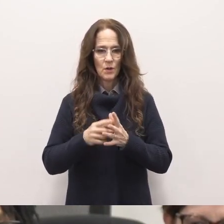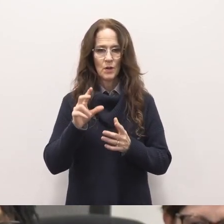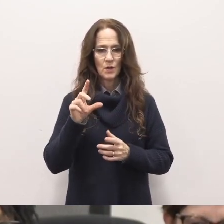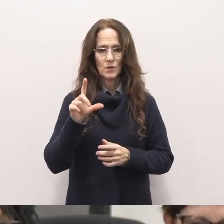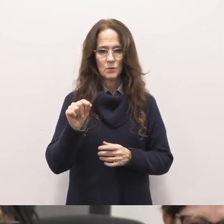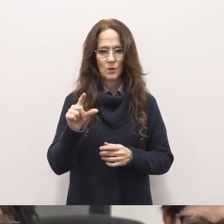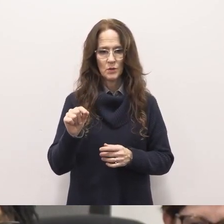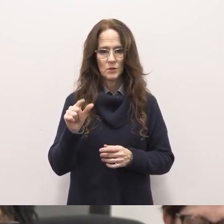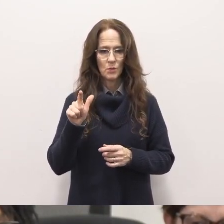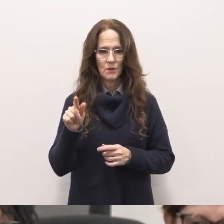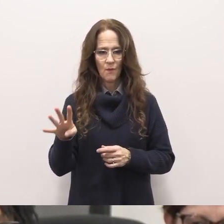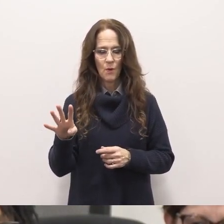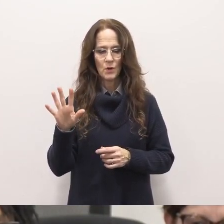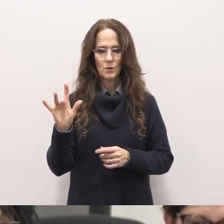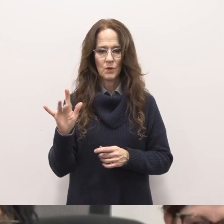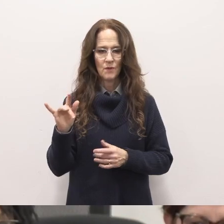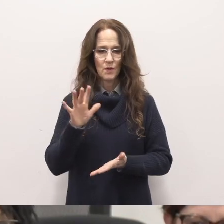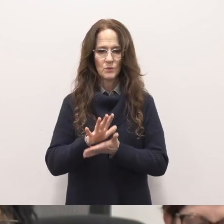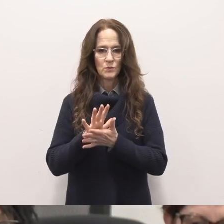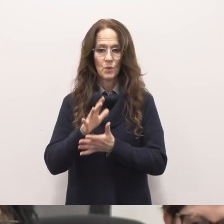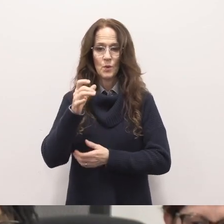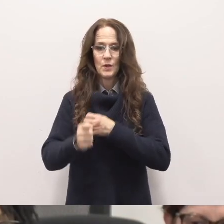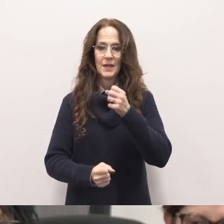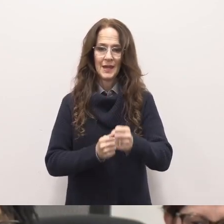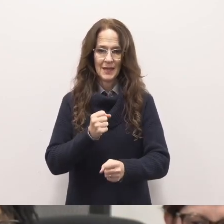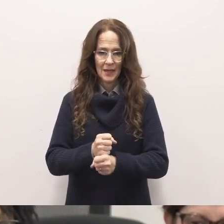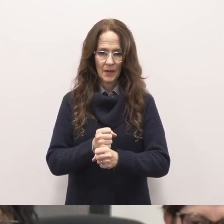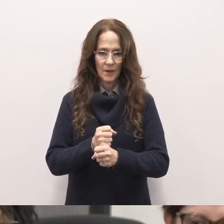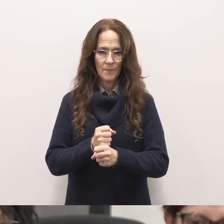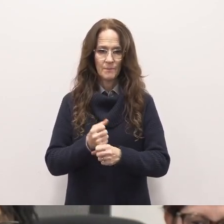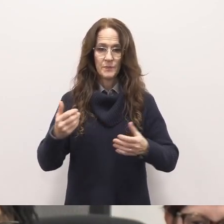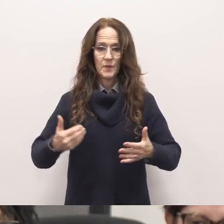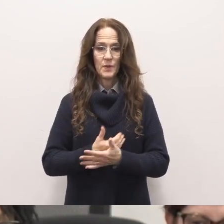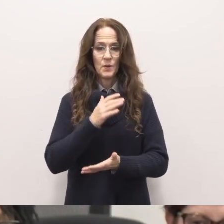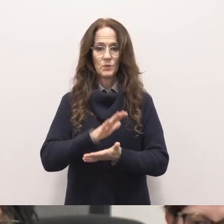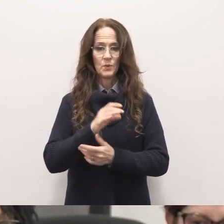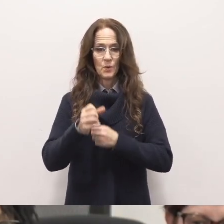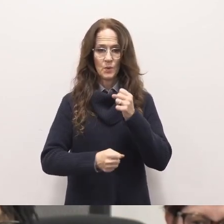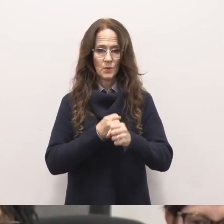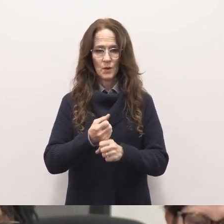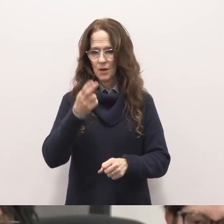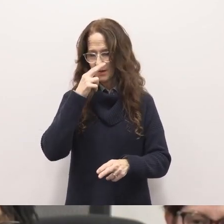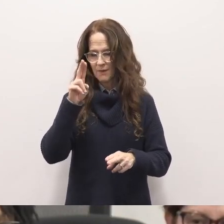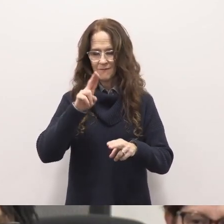to 2025 school year. We've entered the new school year with a lot of fun club activities,